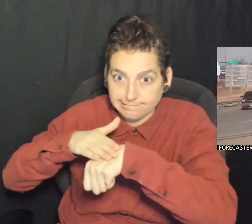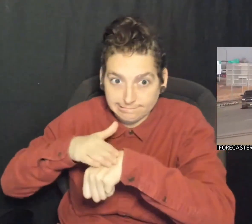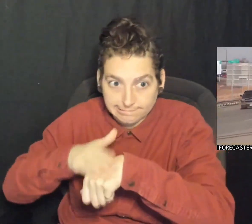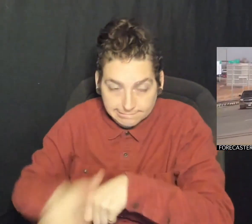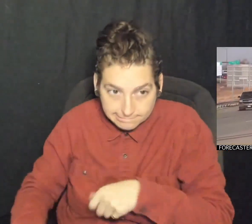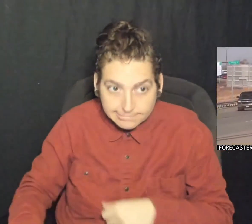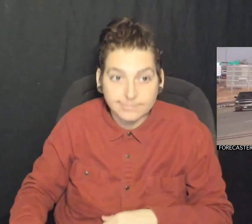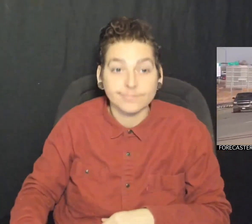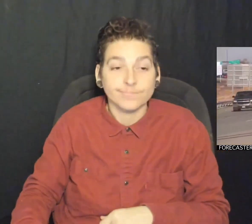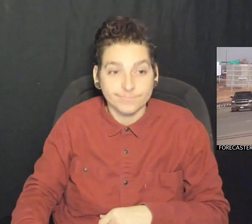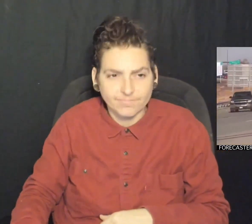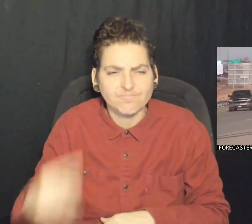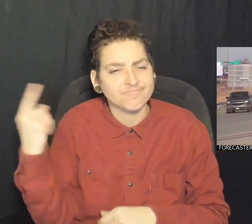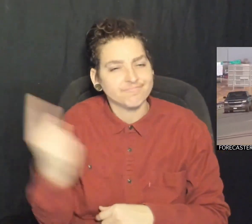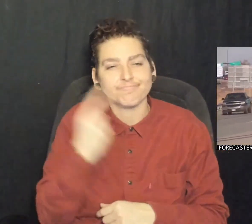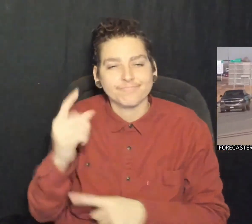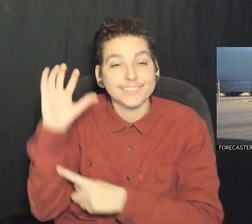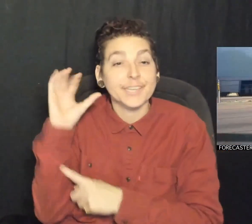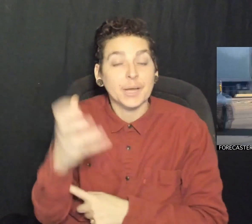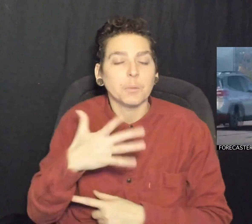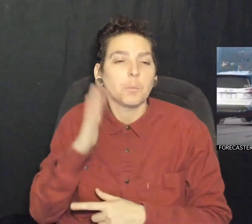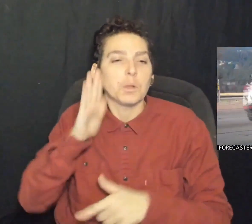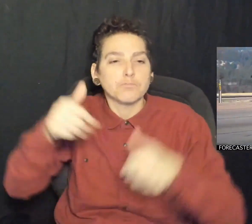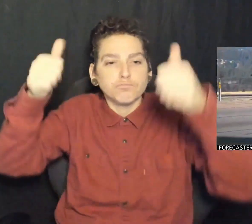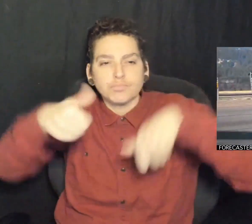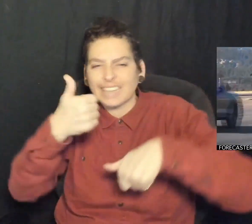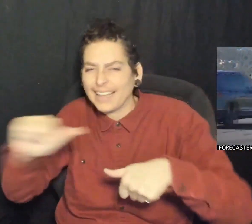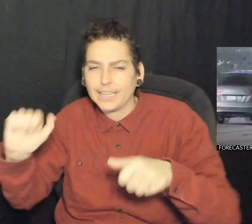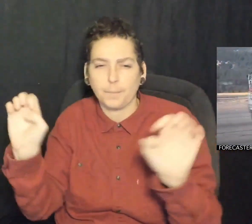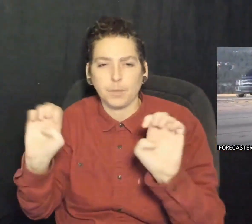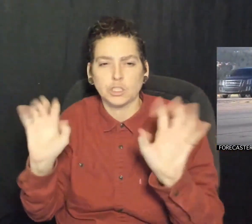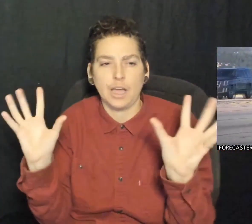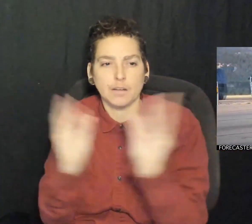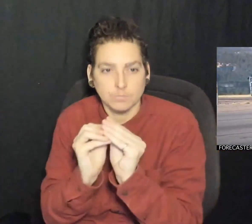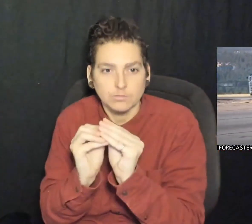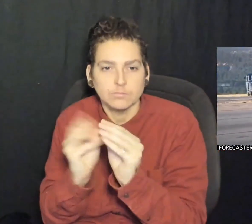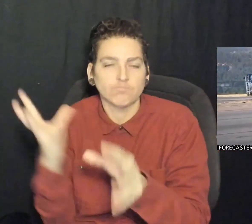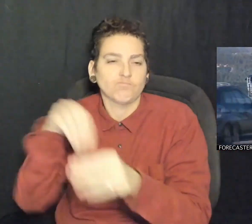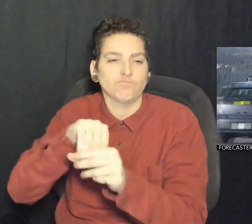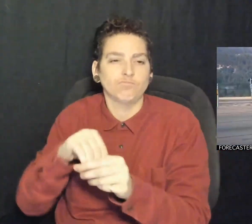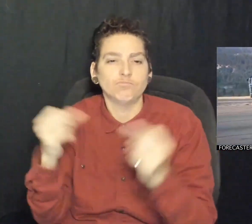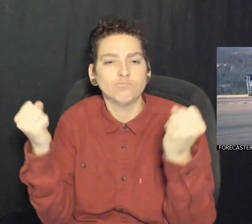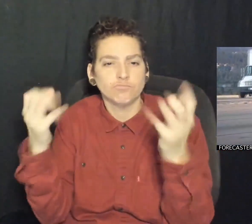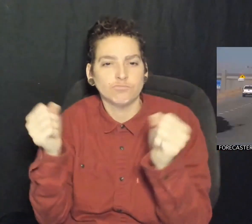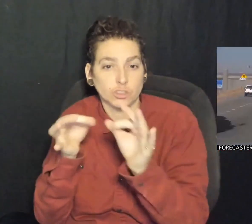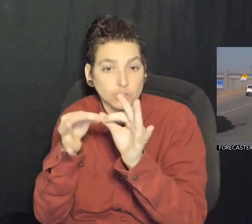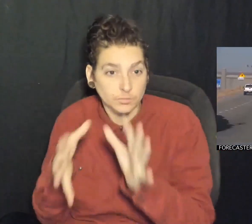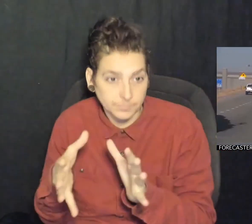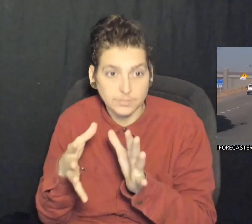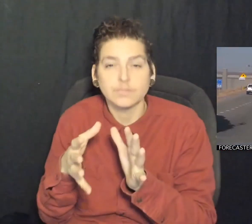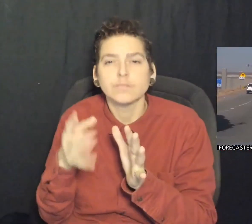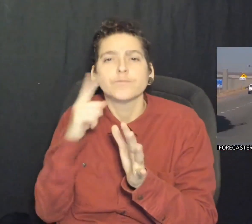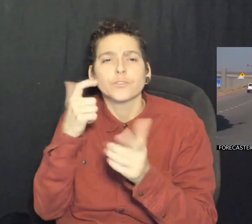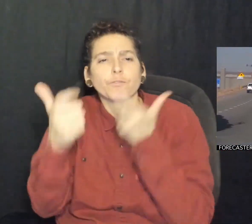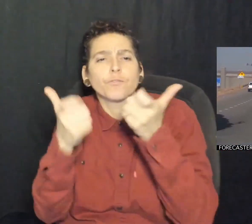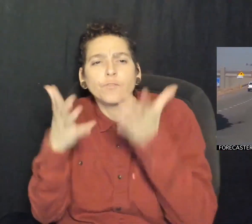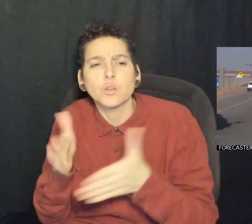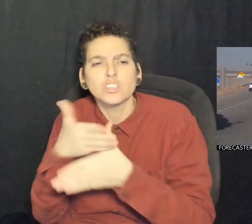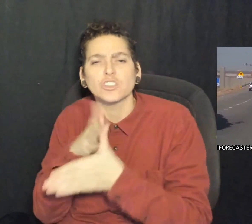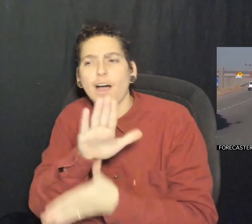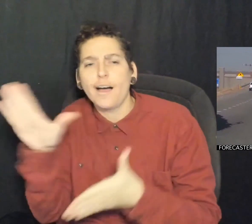million are under high wind warnings as always Sign1News will post any emergency press conferences